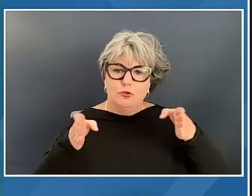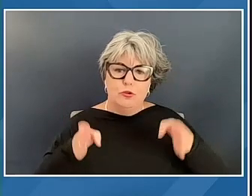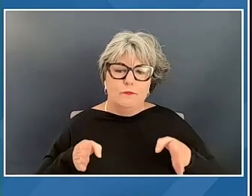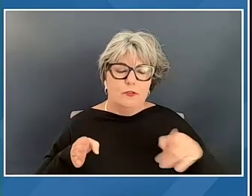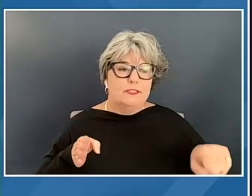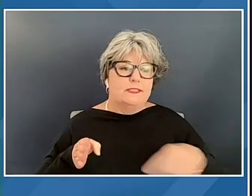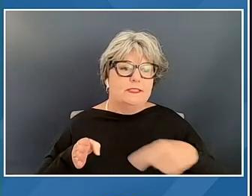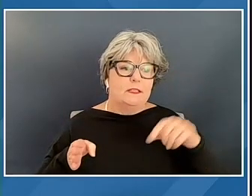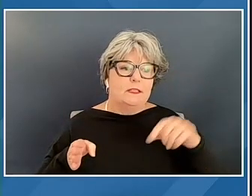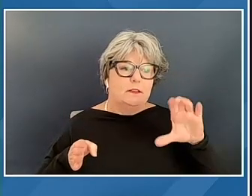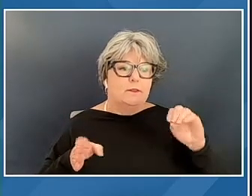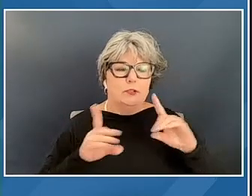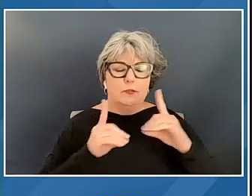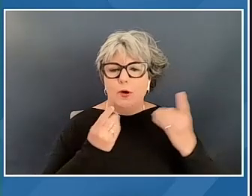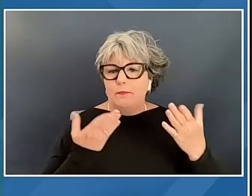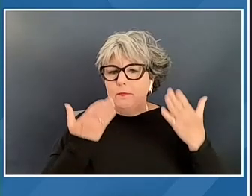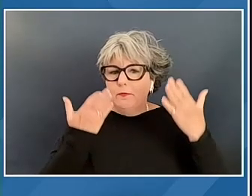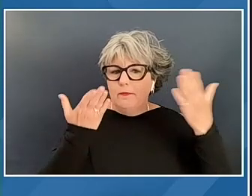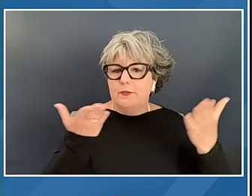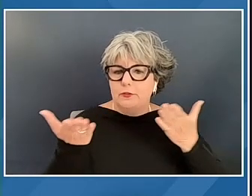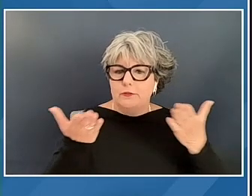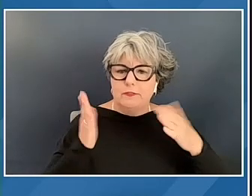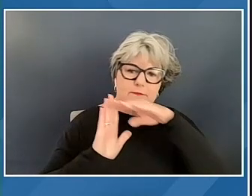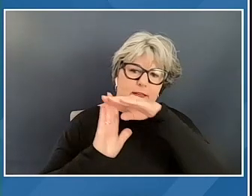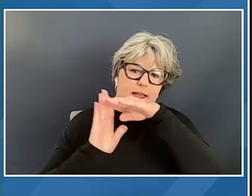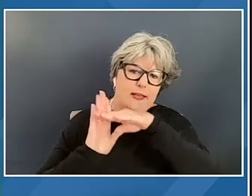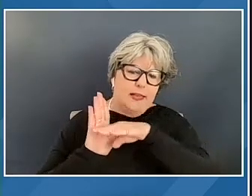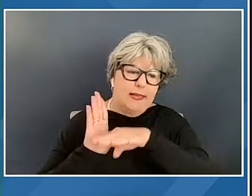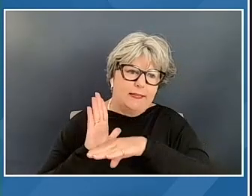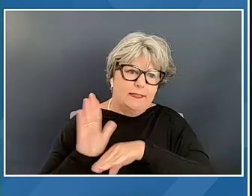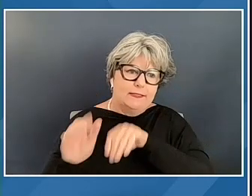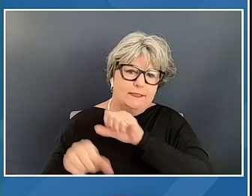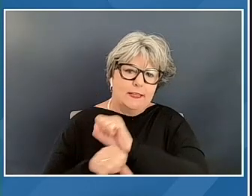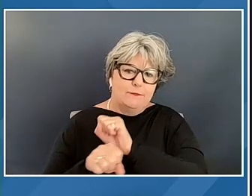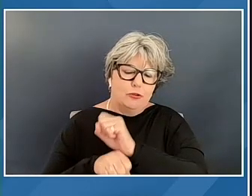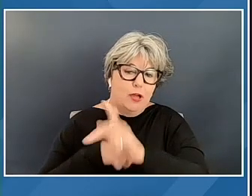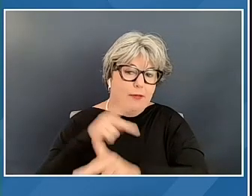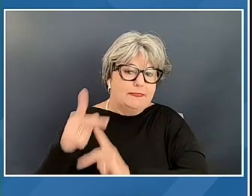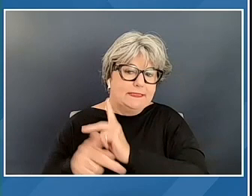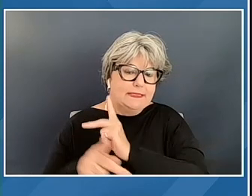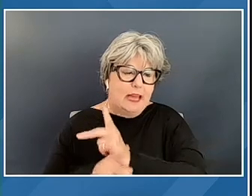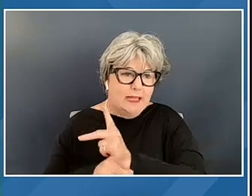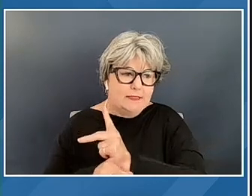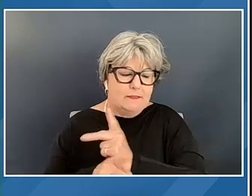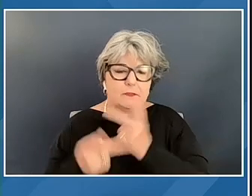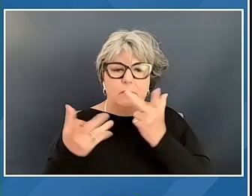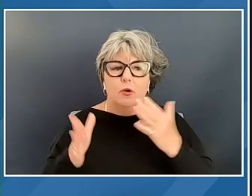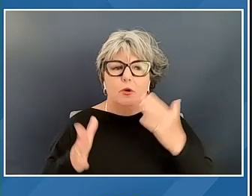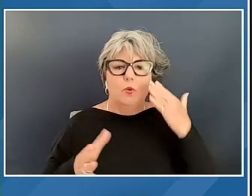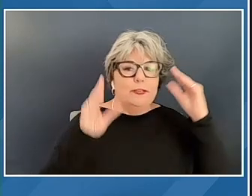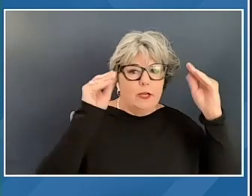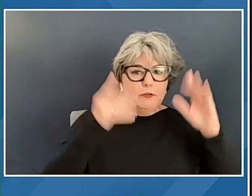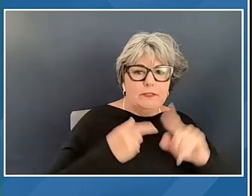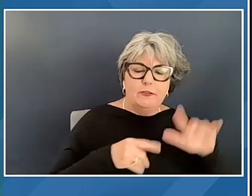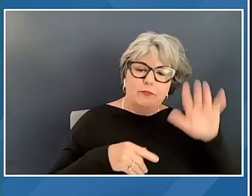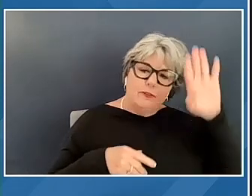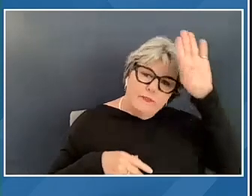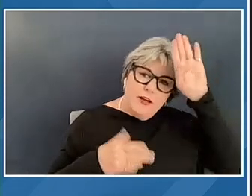provides services a list of job types. I mean, we know teachers, firefighters, those kind of things. That's sort of in